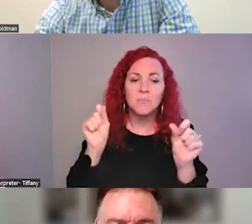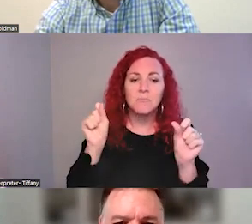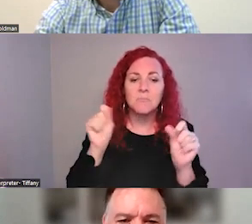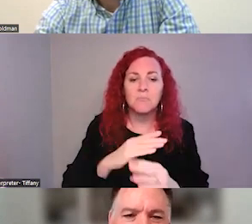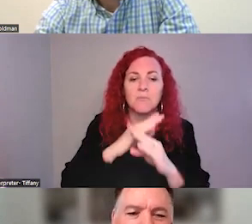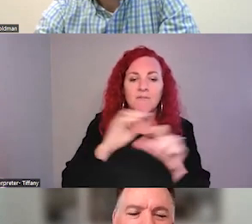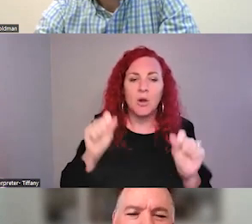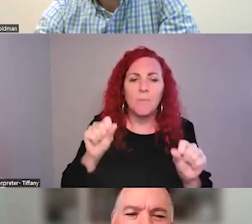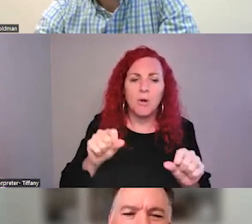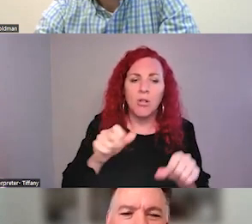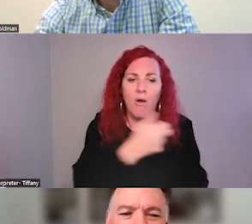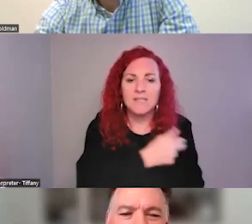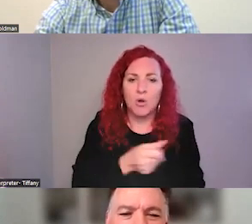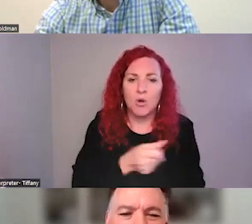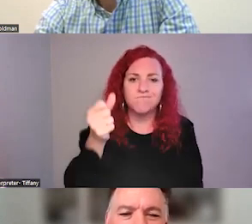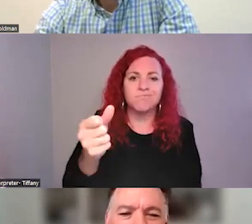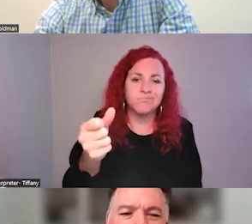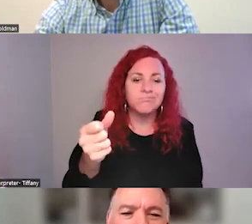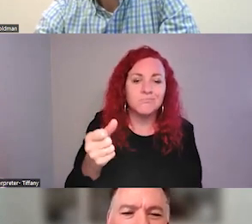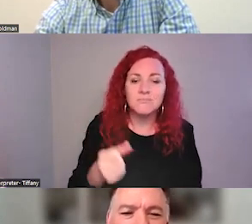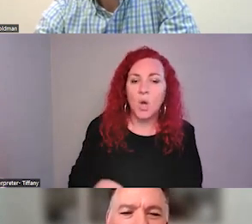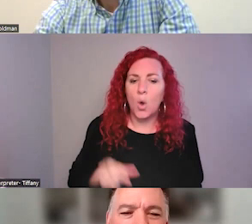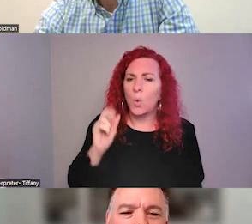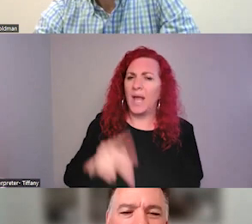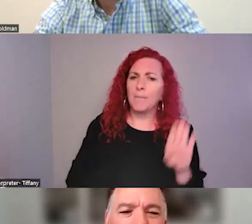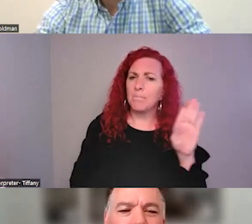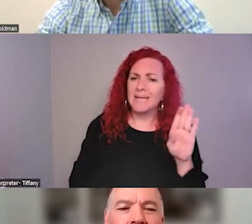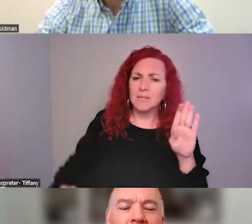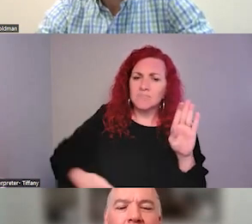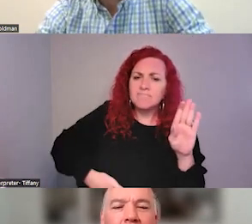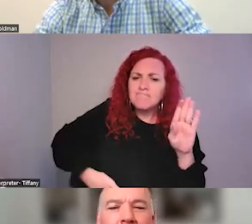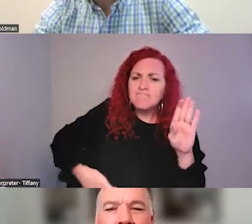: ALL RIGHT. WE ARE GOING TO GO WITH B. WE HAVE TO GO WITH OUR GUT. : UGH.